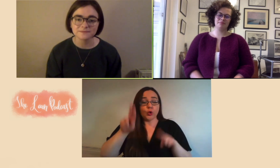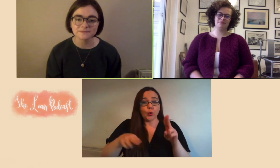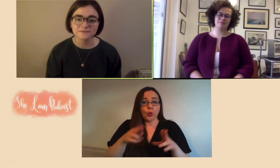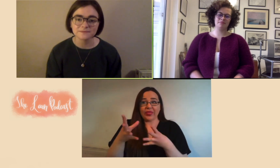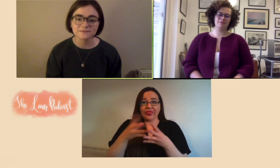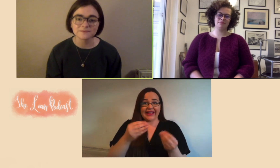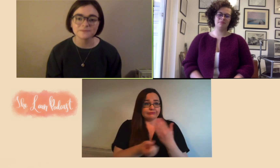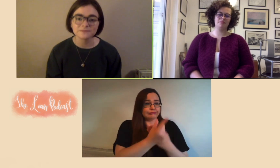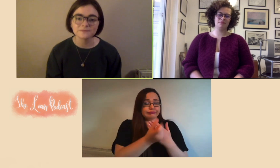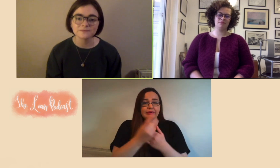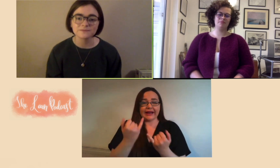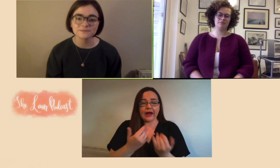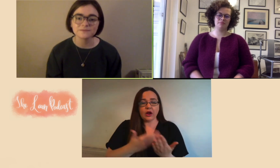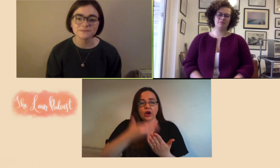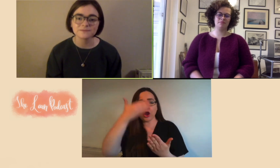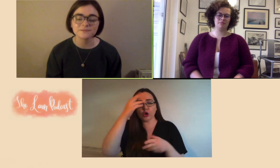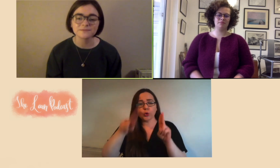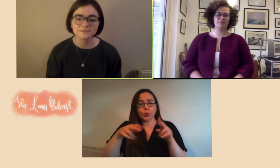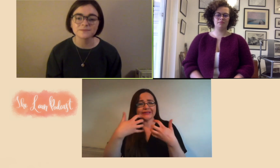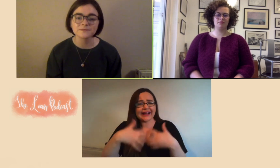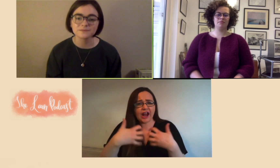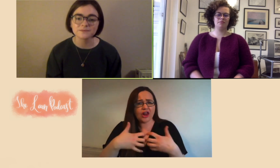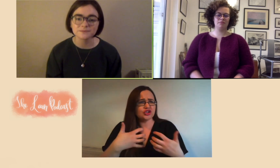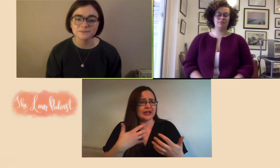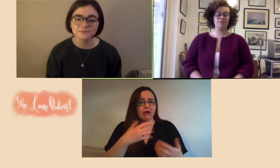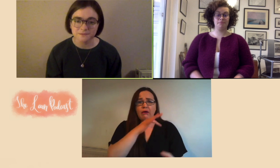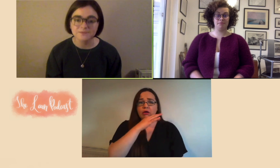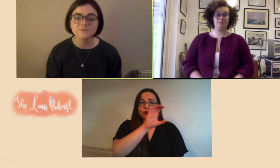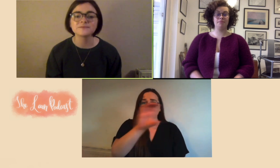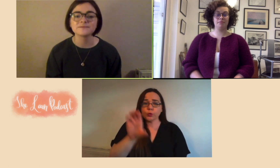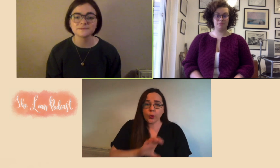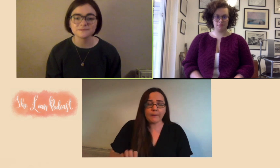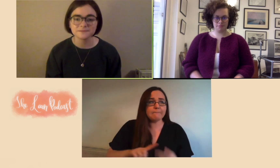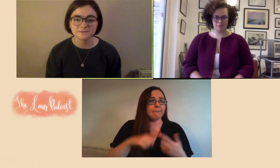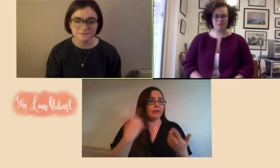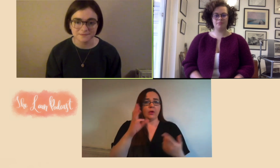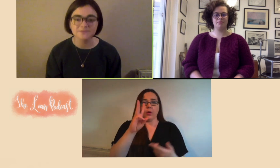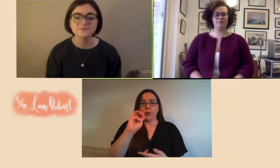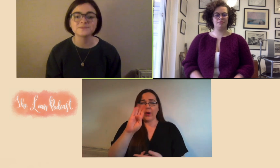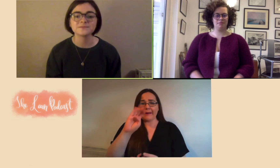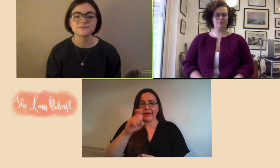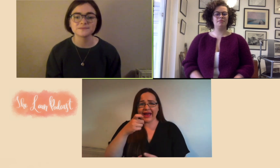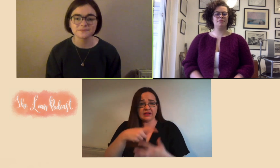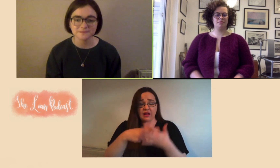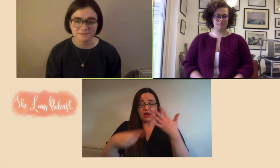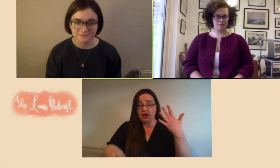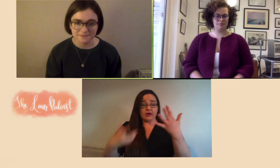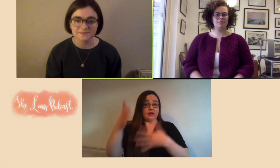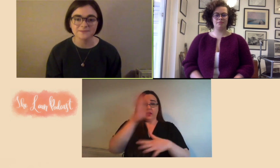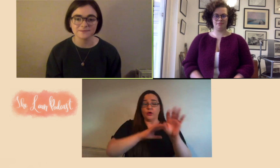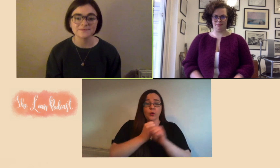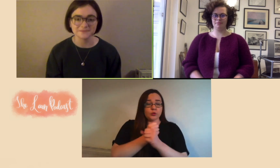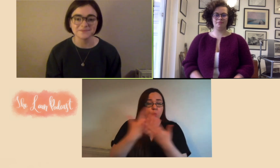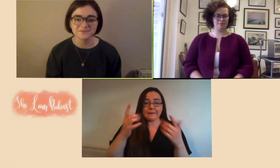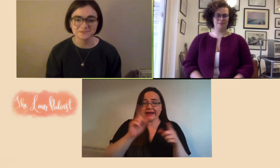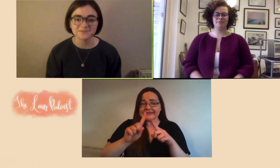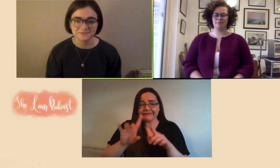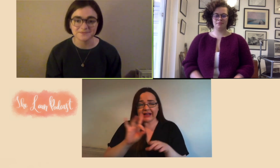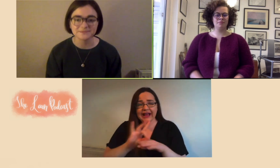So, it was such a new thing for everyone. We had to learn new technology platforms like Zoom, WebEx, so many other ones,